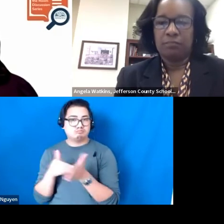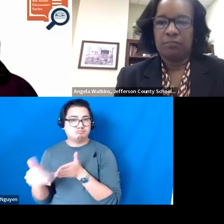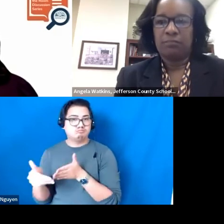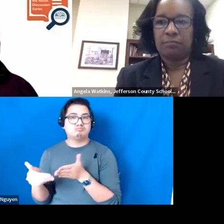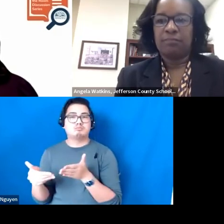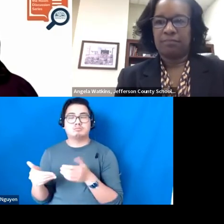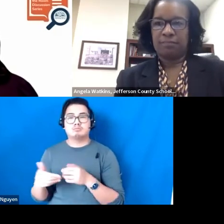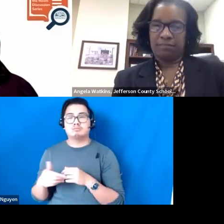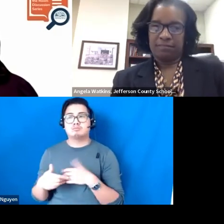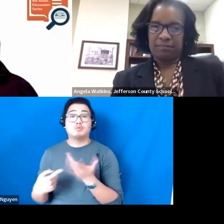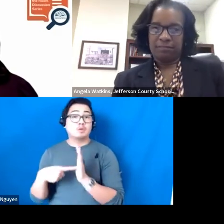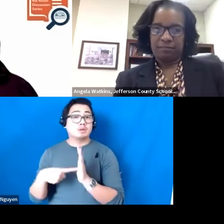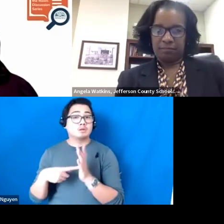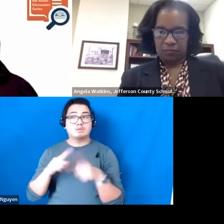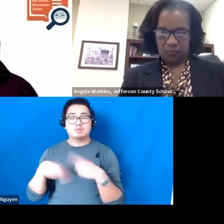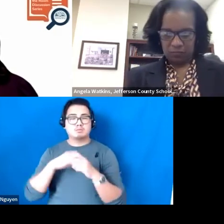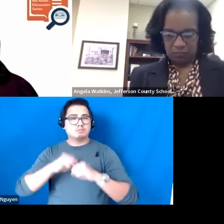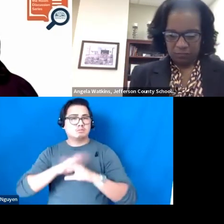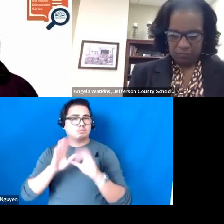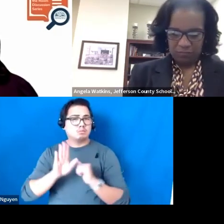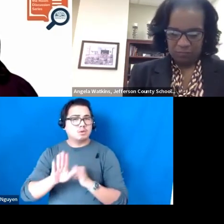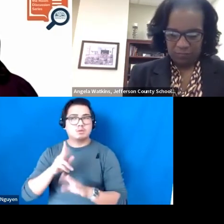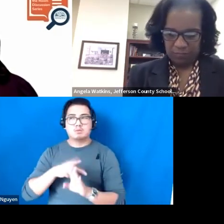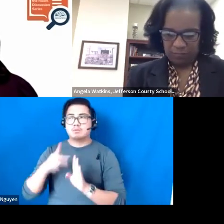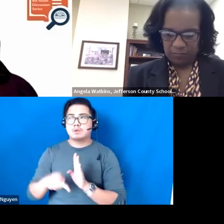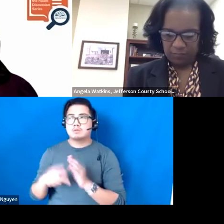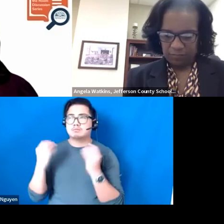As you are thinking about your program, and thinking about the frequency with which